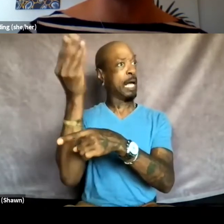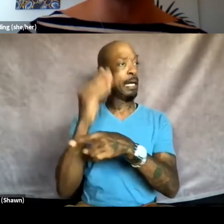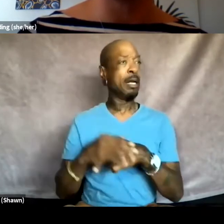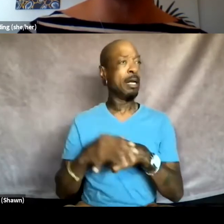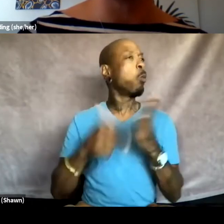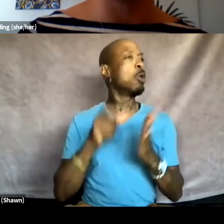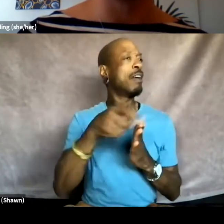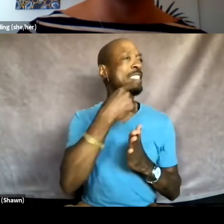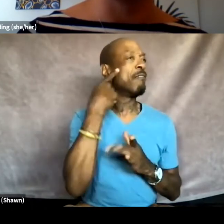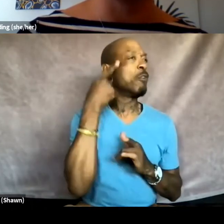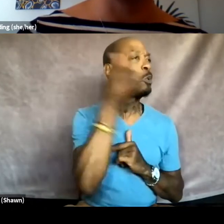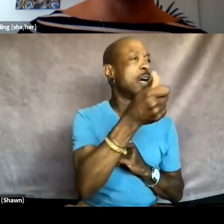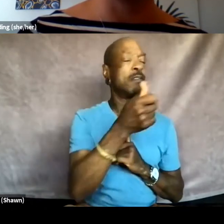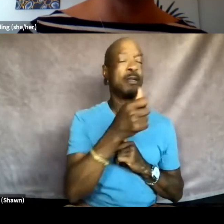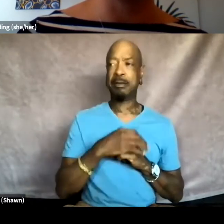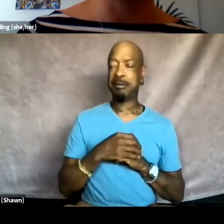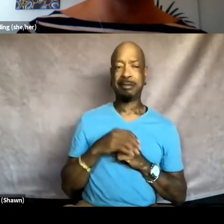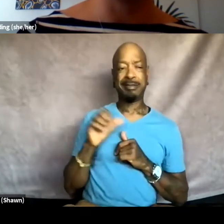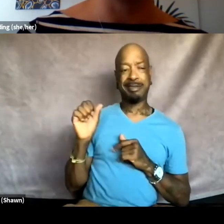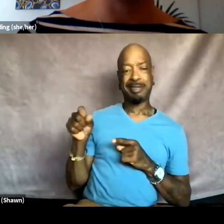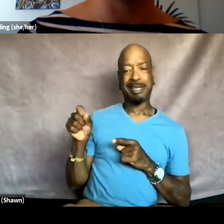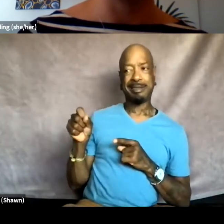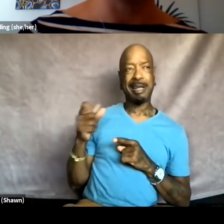like they are, but they don't want to be a part of your.